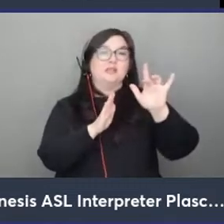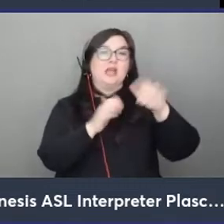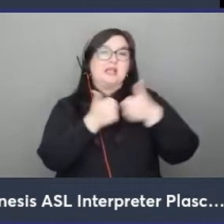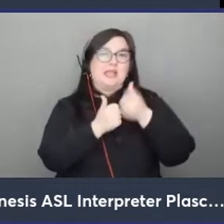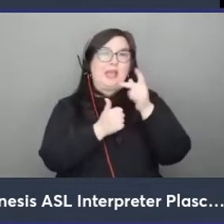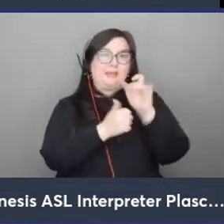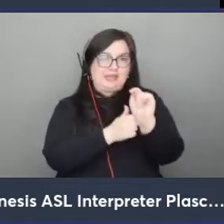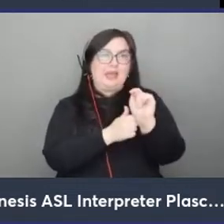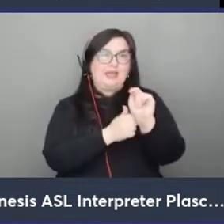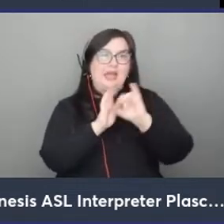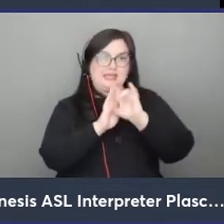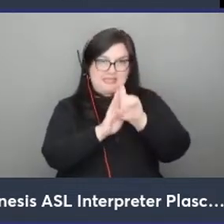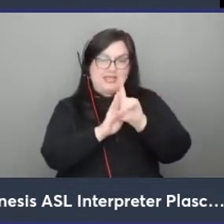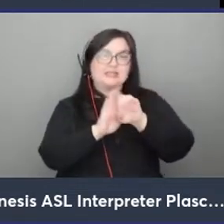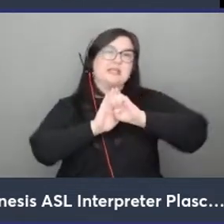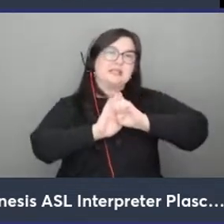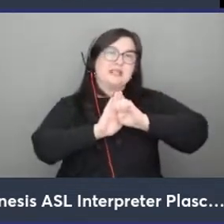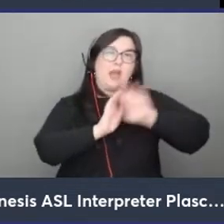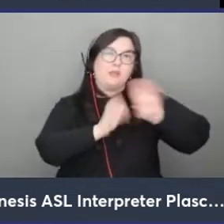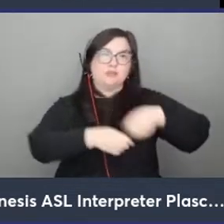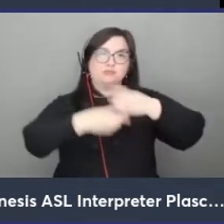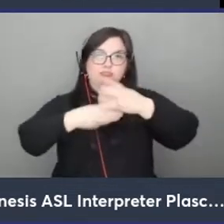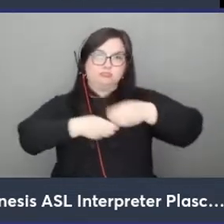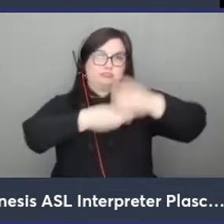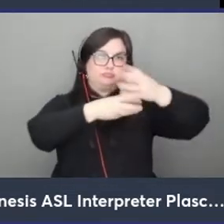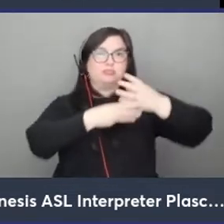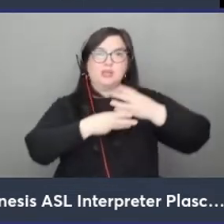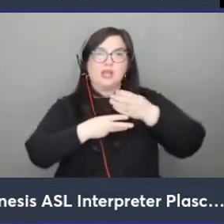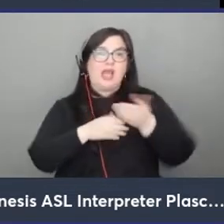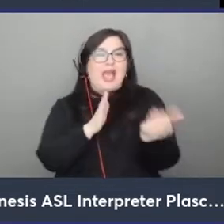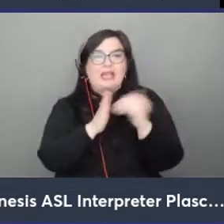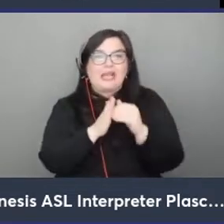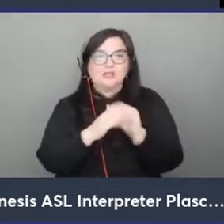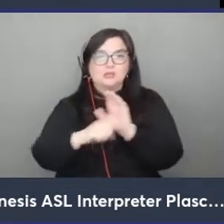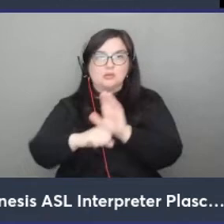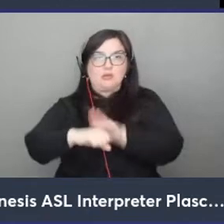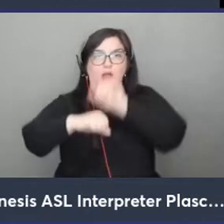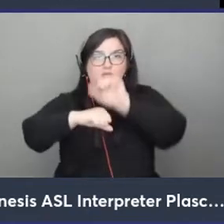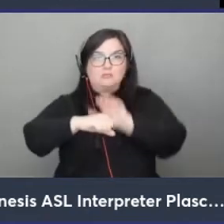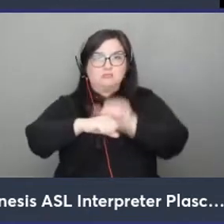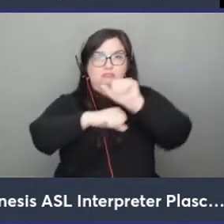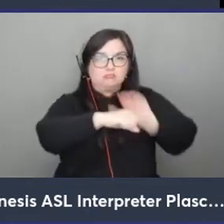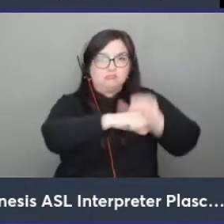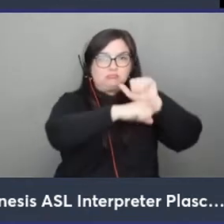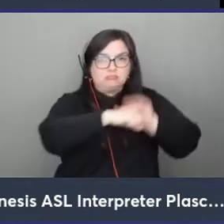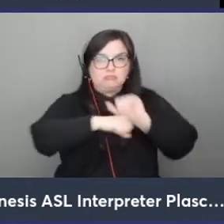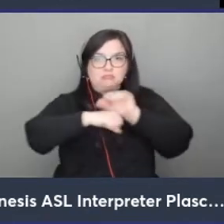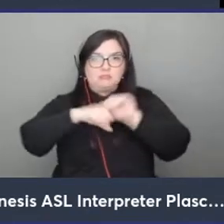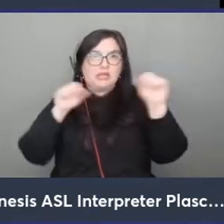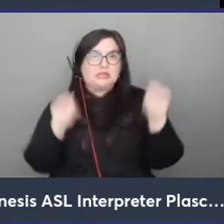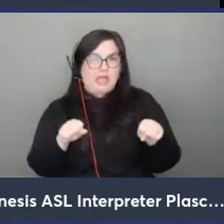and then each of these are just kind of calls that you can make. And you can, the idea for us is that,